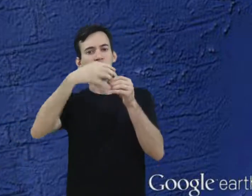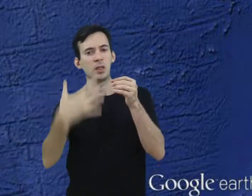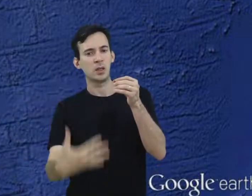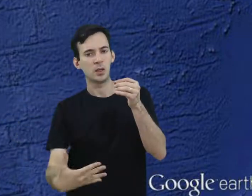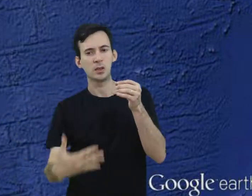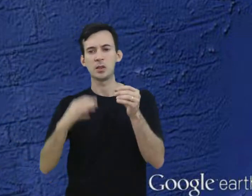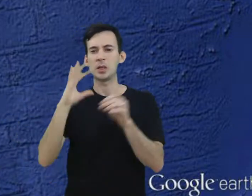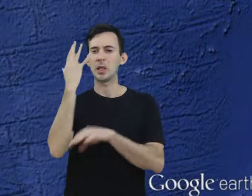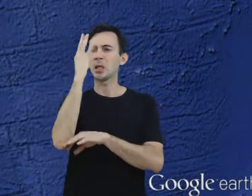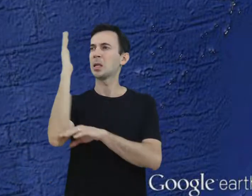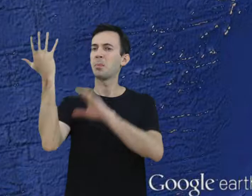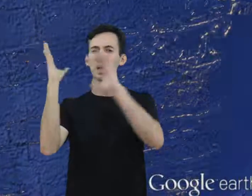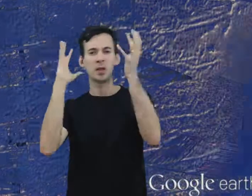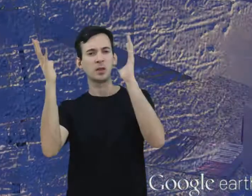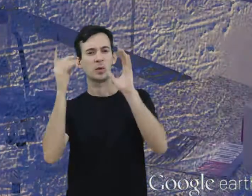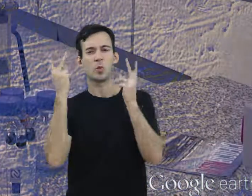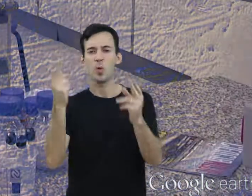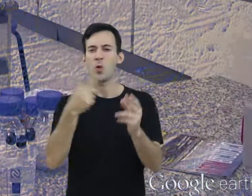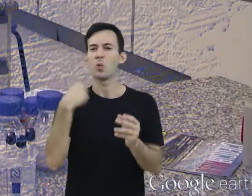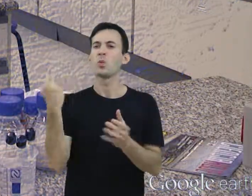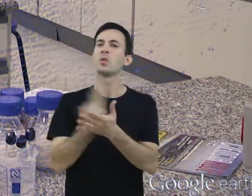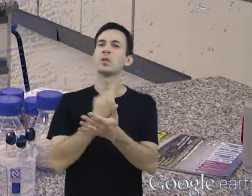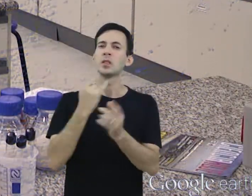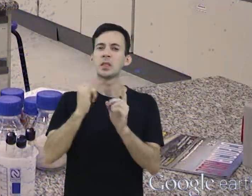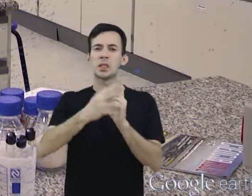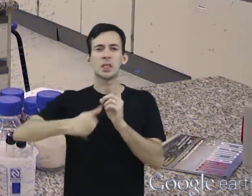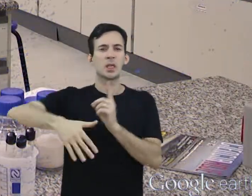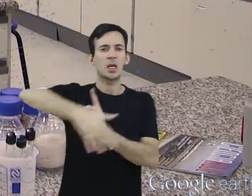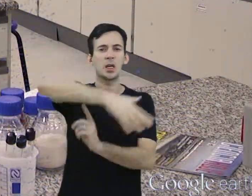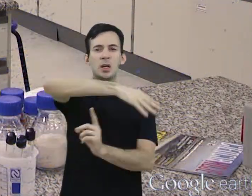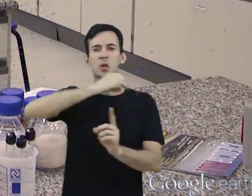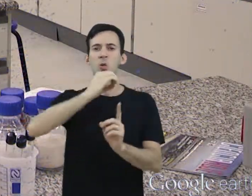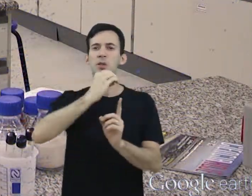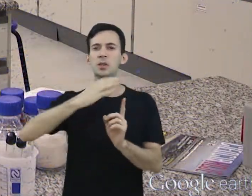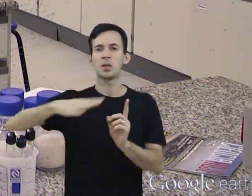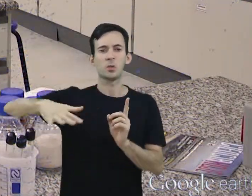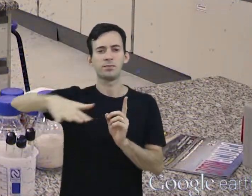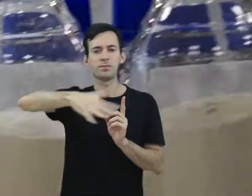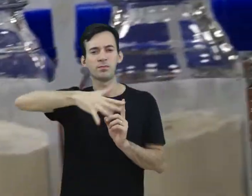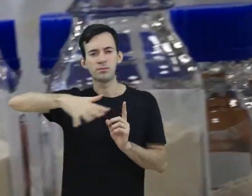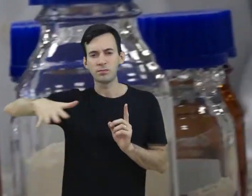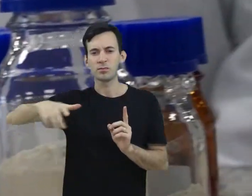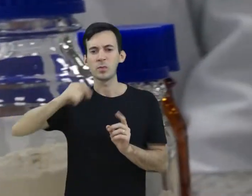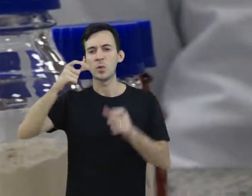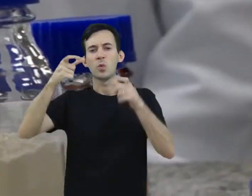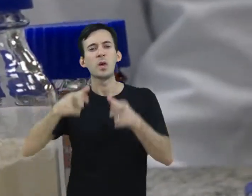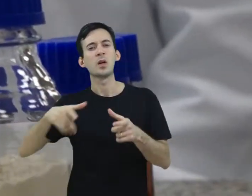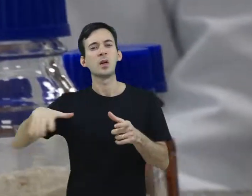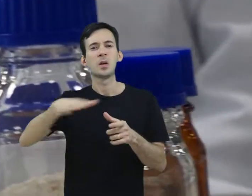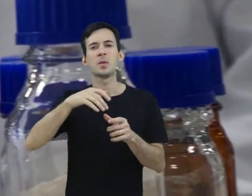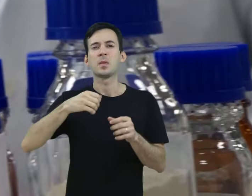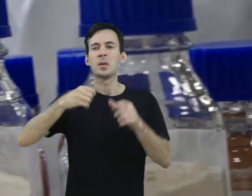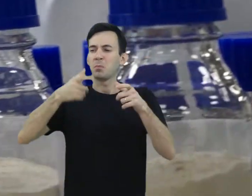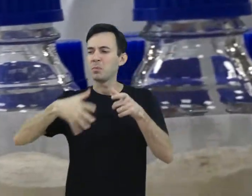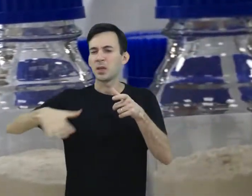These islands are located in tropical environments, which present a similar climate weather.